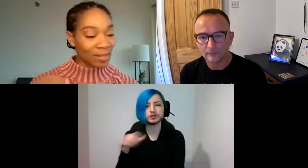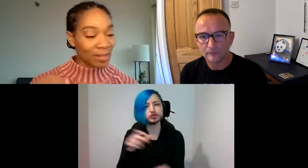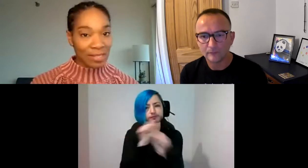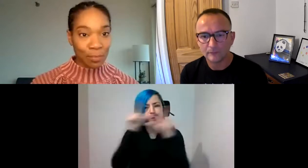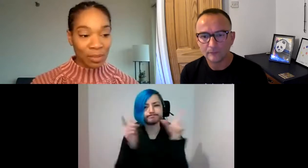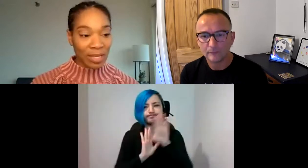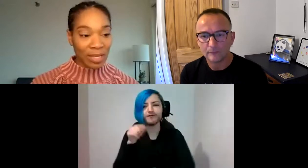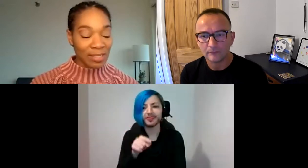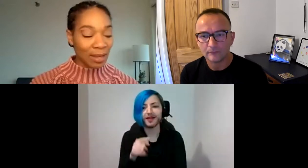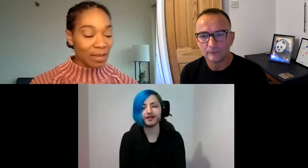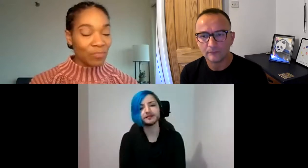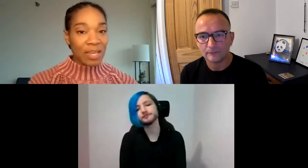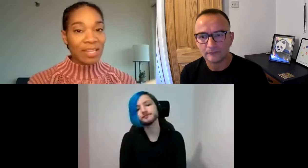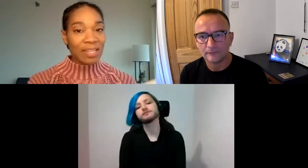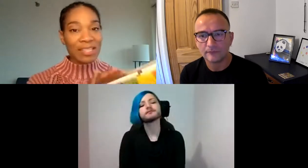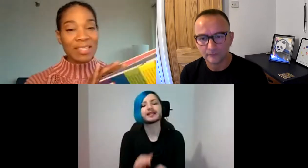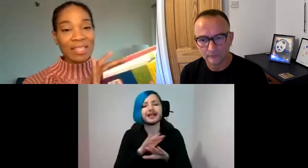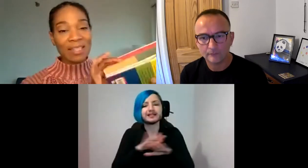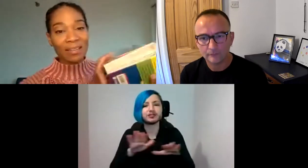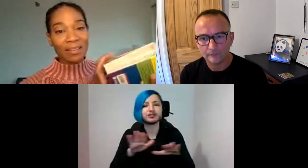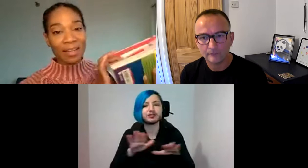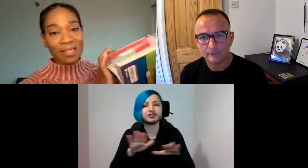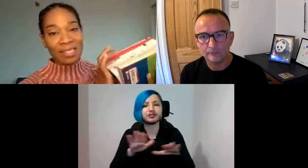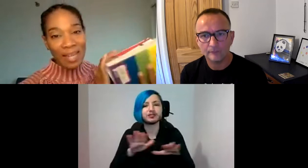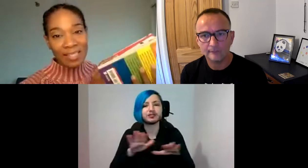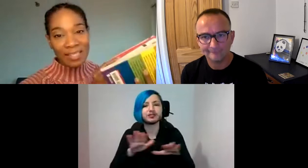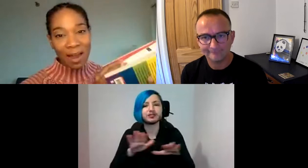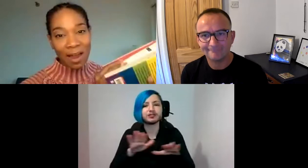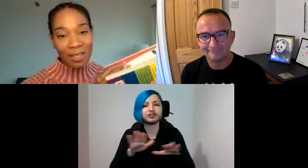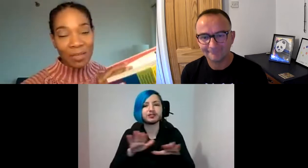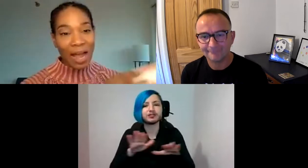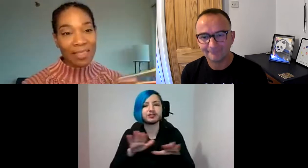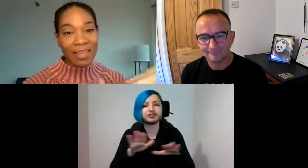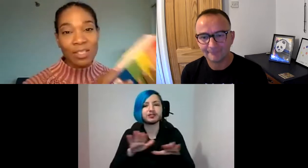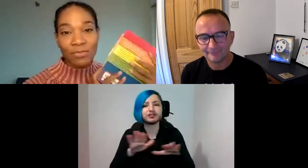because we will for ever evolve that is_the beautiful part of it the celebration.